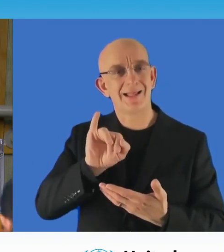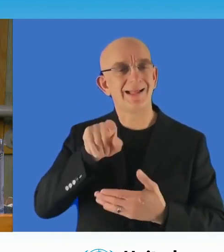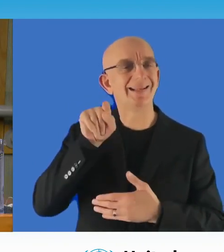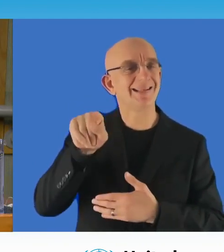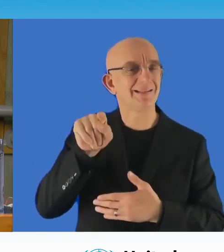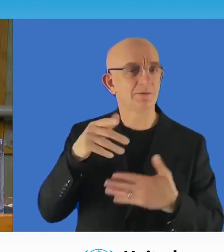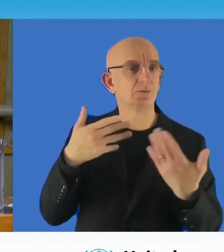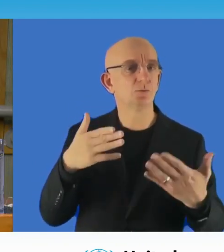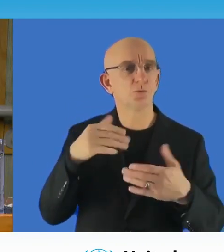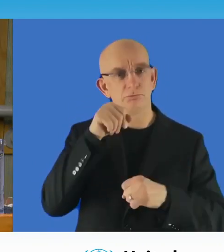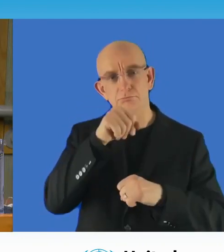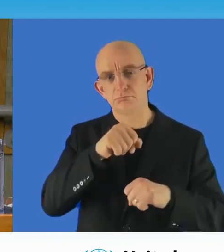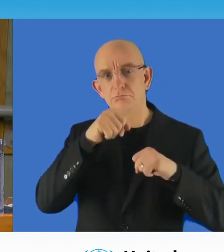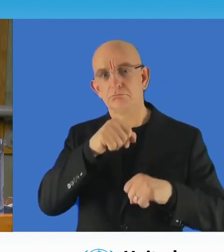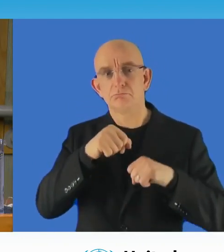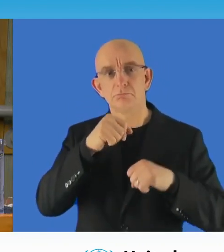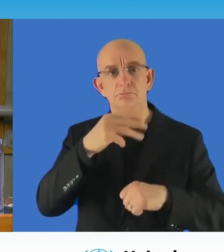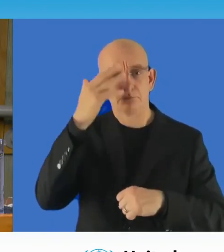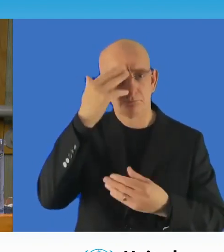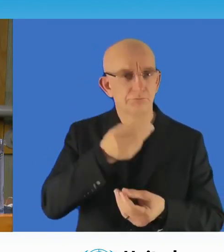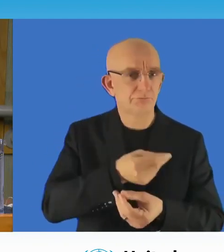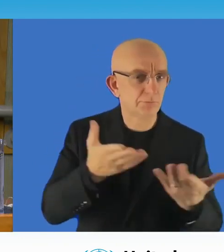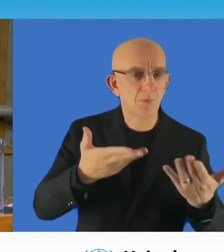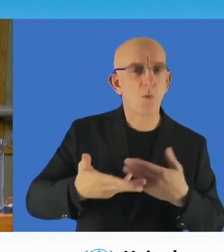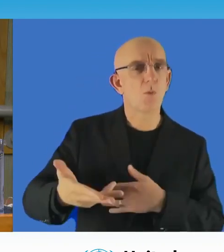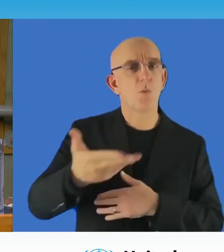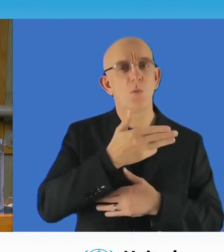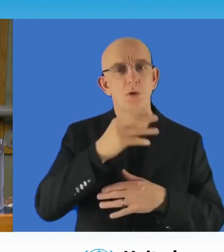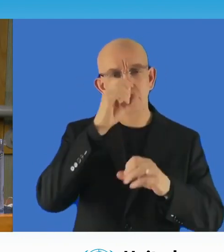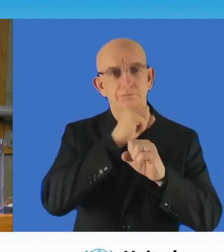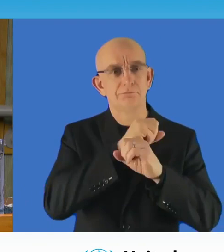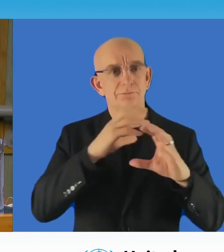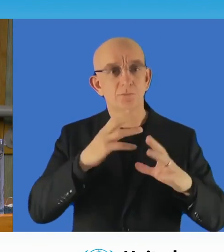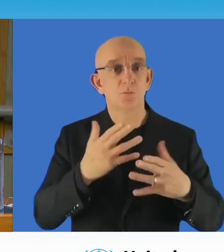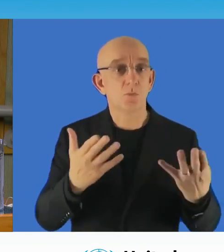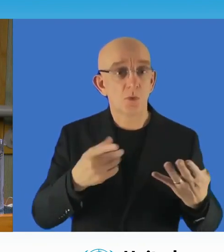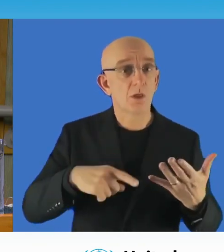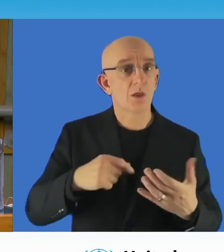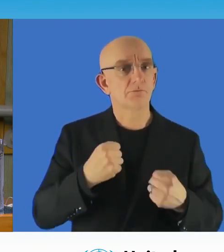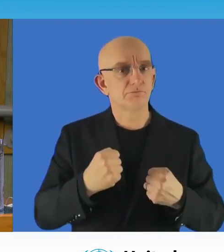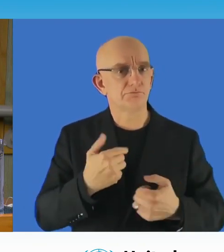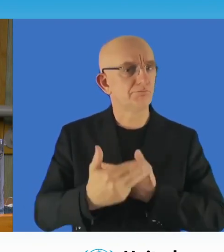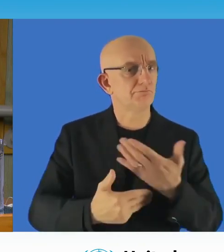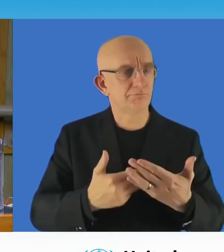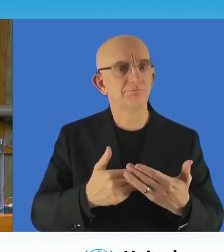the chairmanship of his Excellency Tark lb of tunia and alongside my fell fellow colleagues